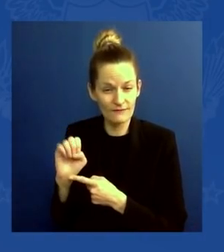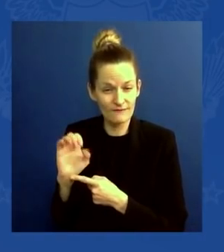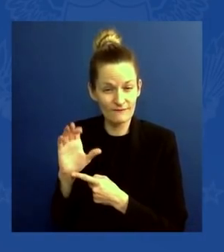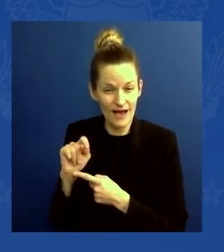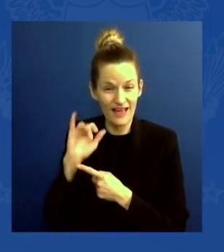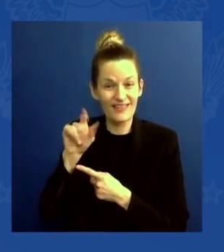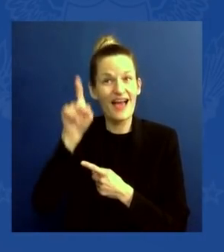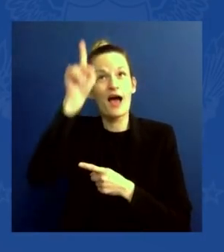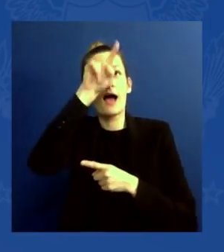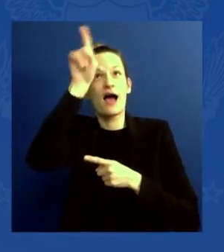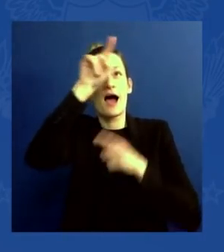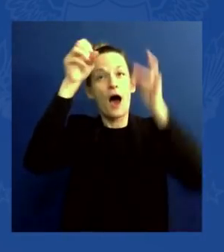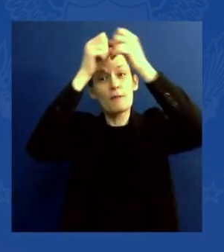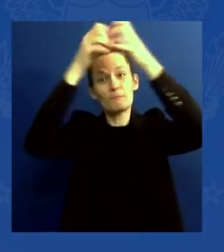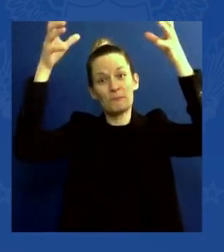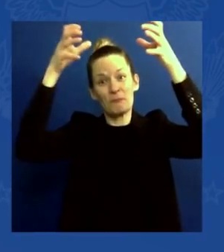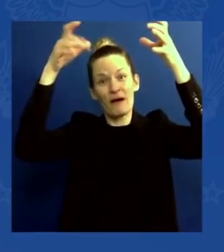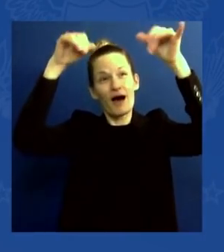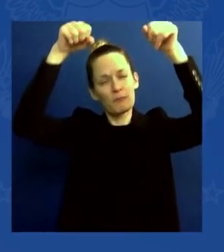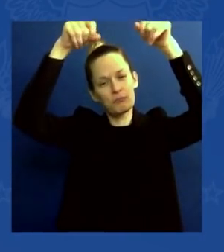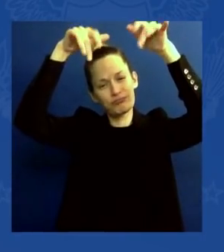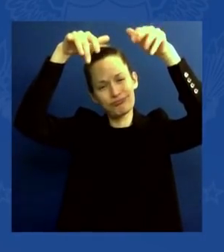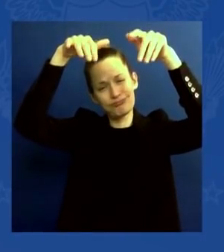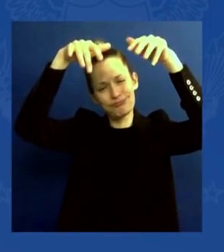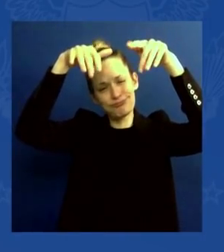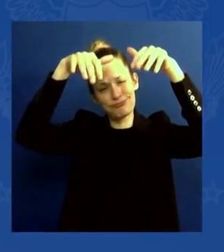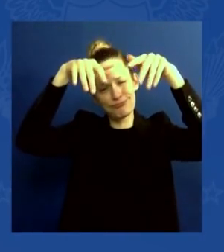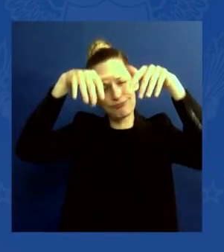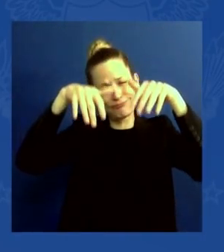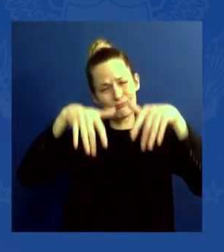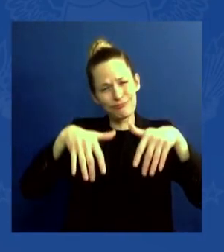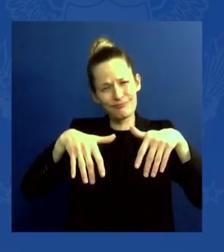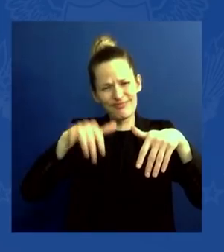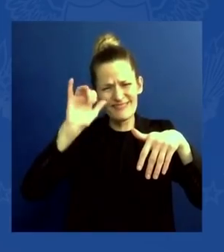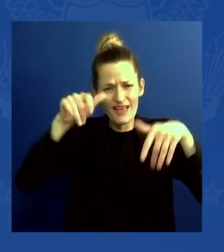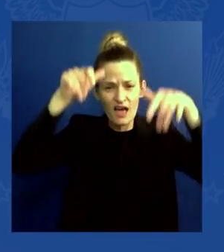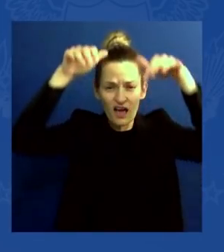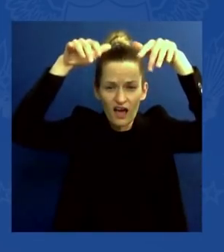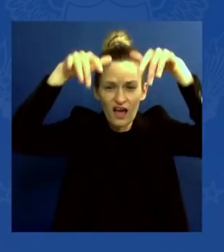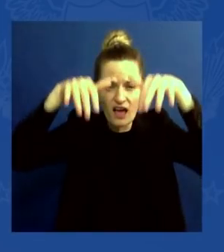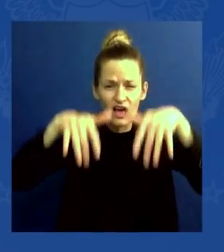when have the wealthy have -- never have -- when during any time have the wealthy not done extremely well as well?